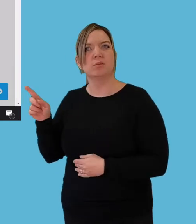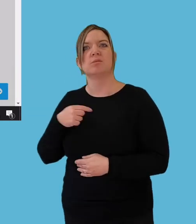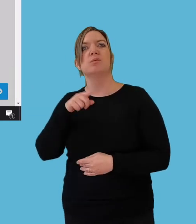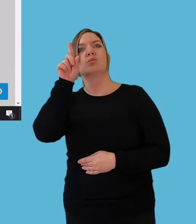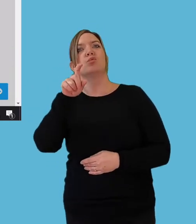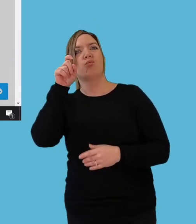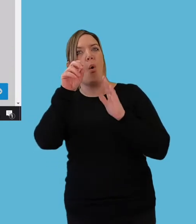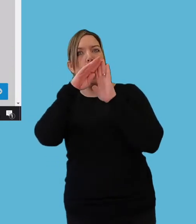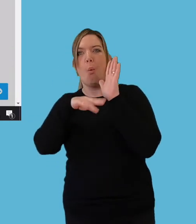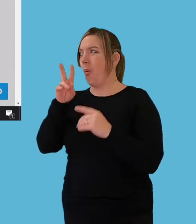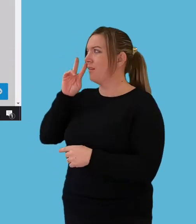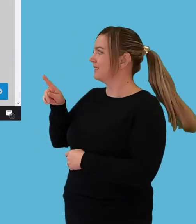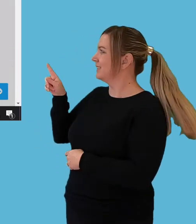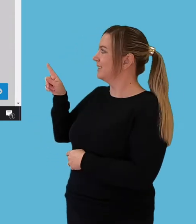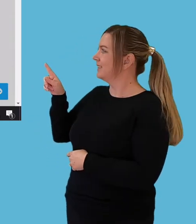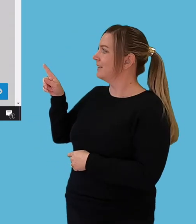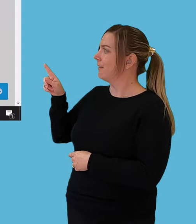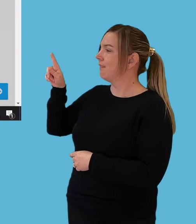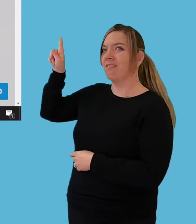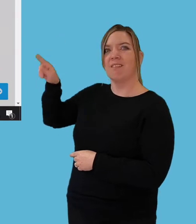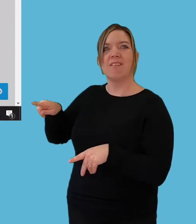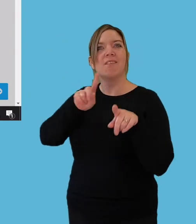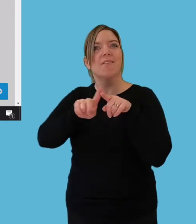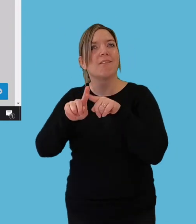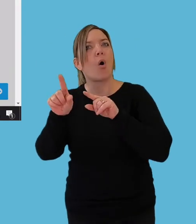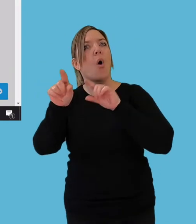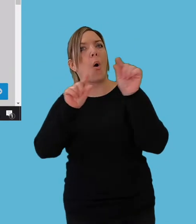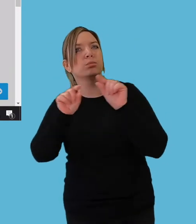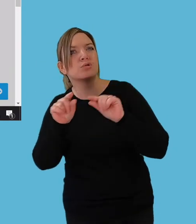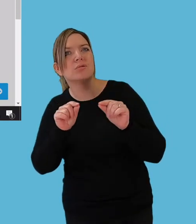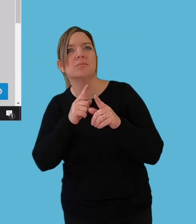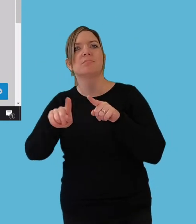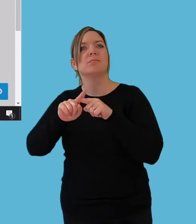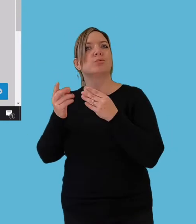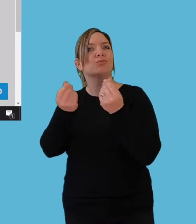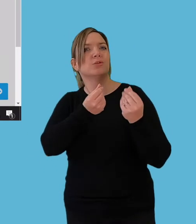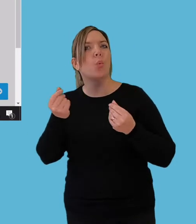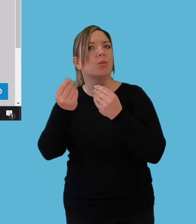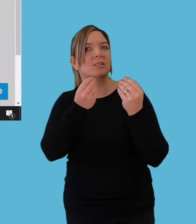And so you'll see if I scroll through here, you can see different options and different resources to look at.